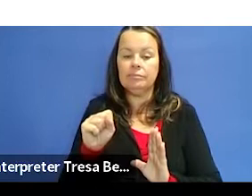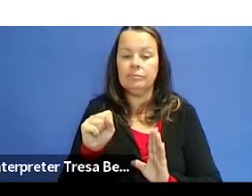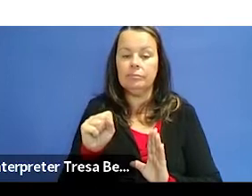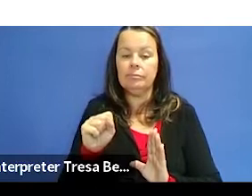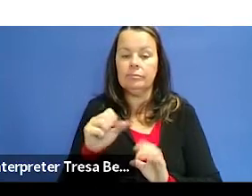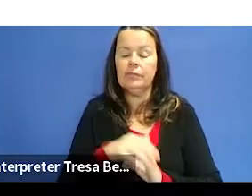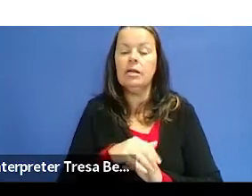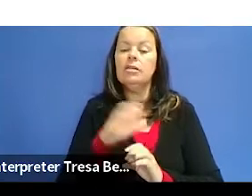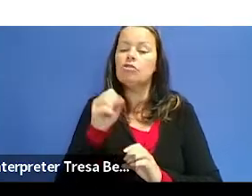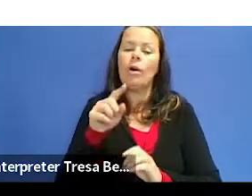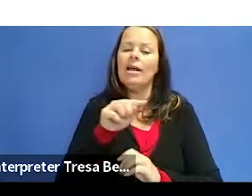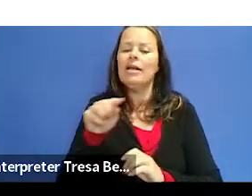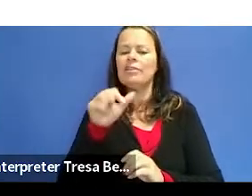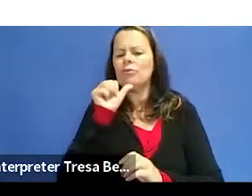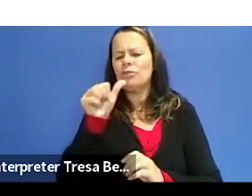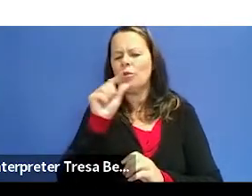These are not too surprising, but not very good results.